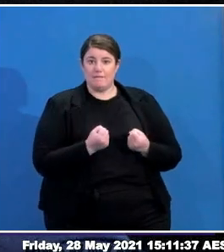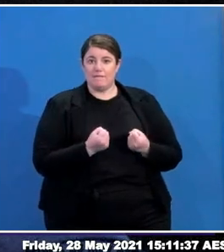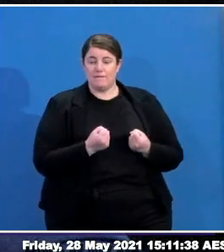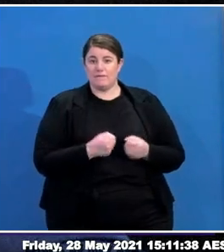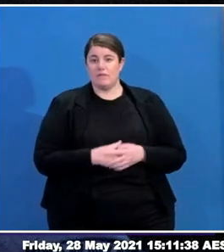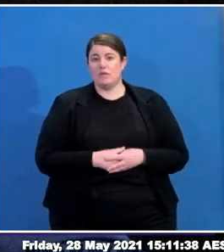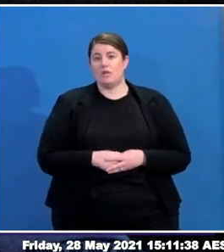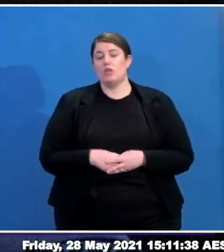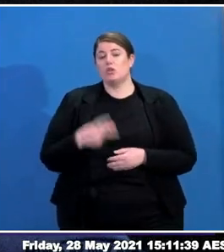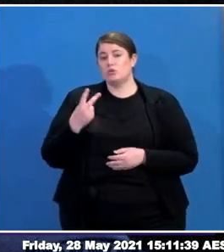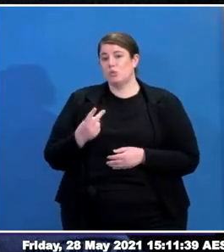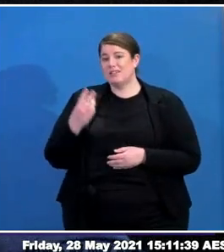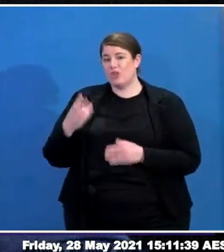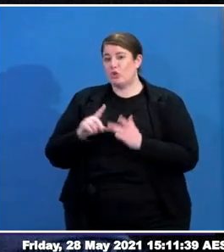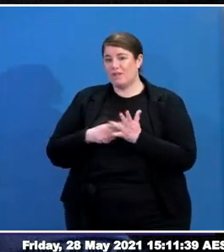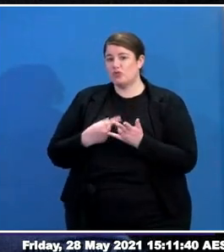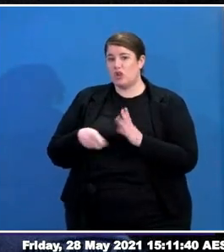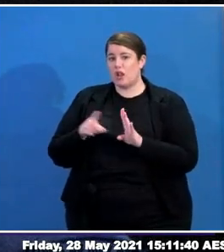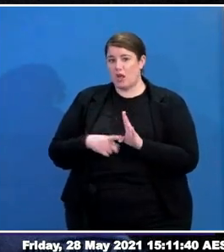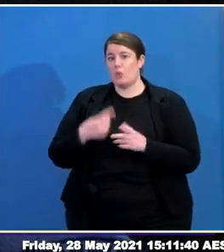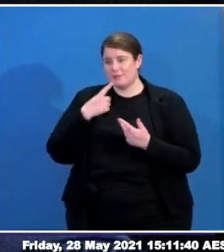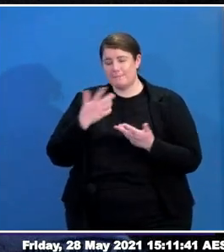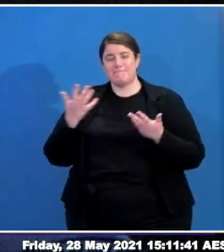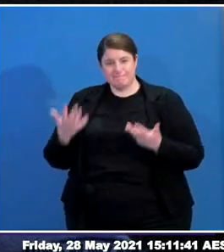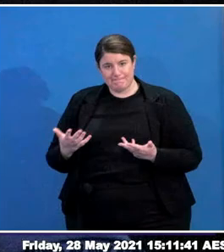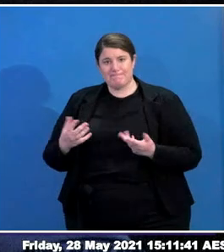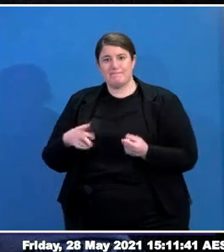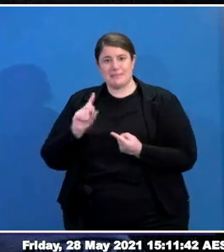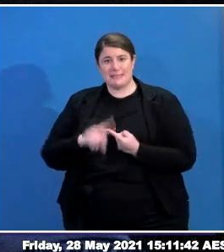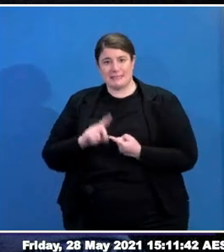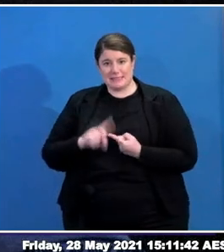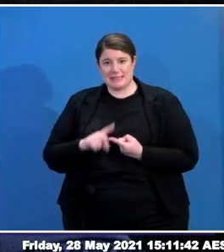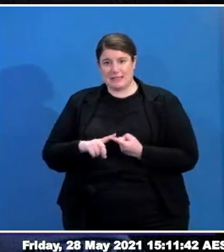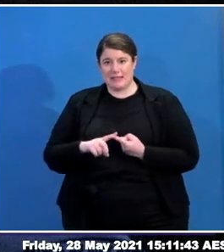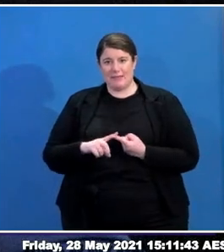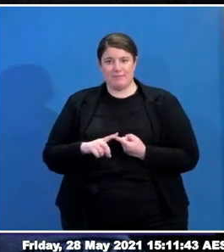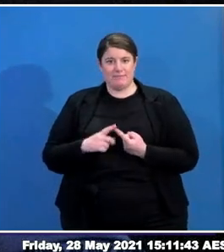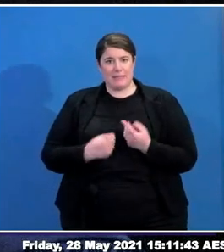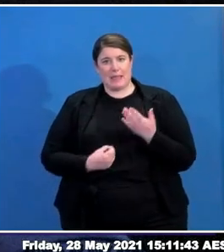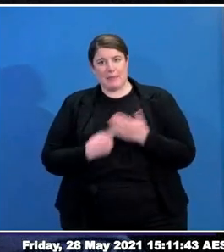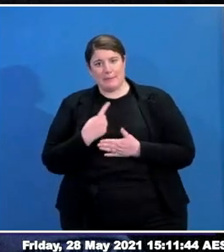Commission said, "Yes, this is a matter that is still live, notwithstanding